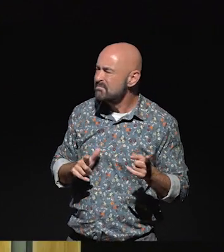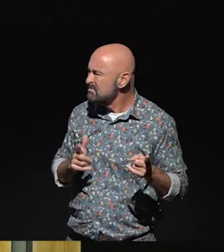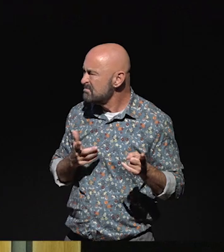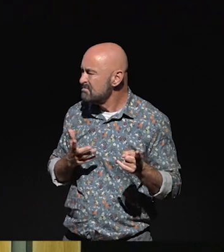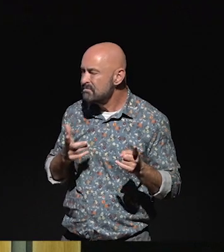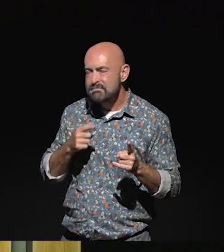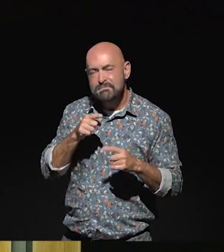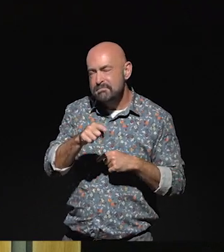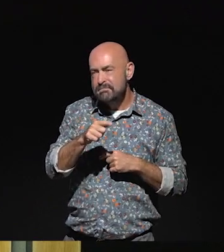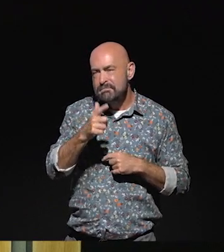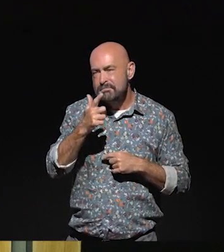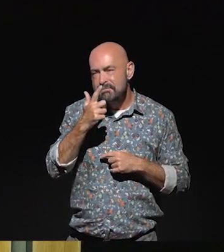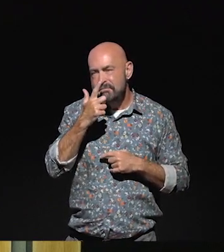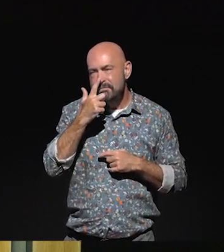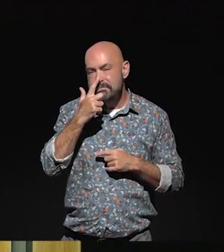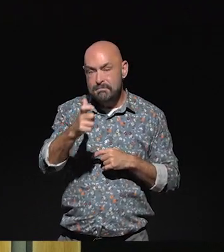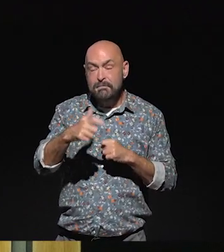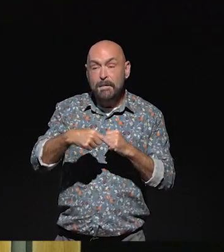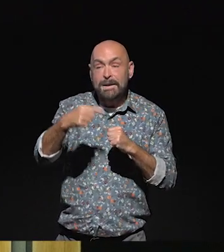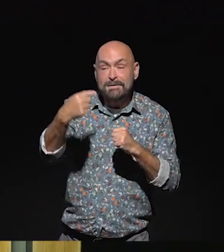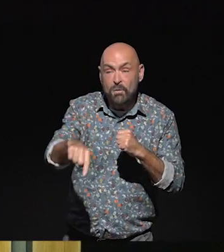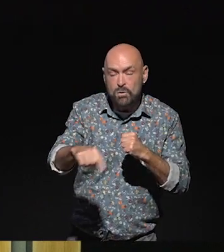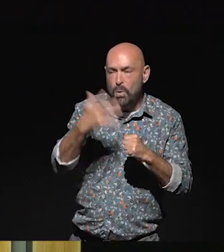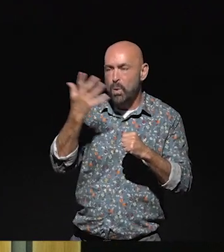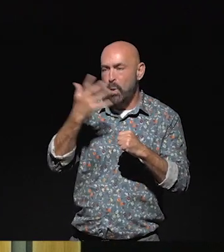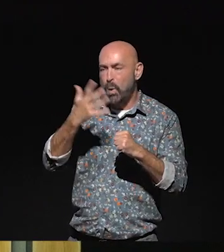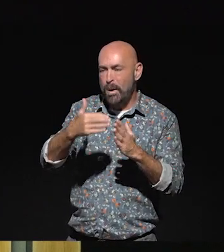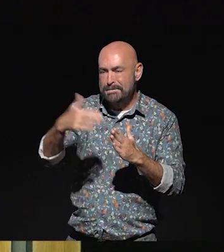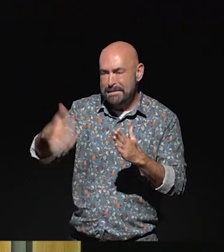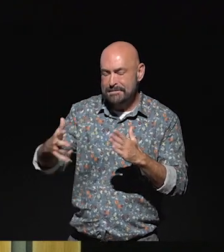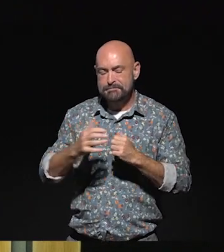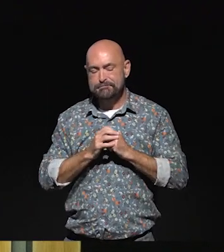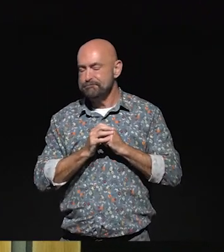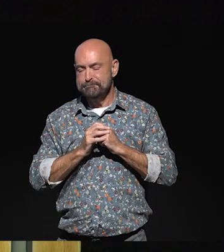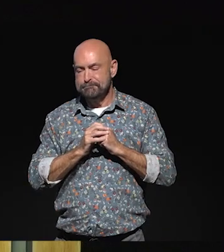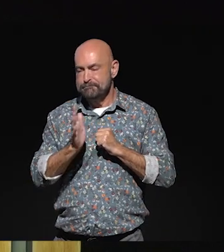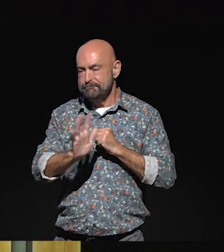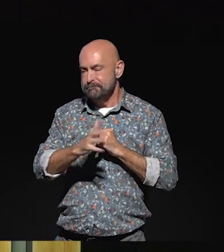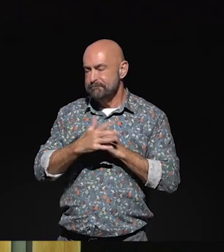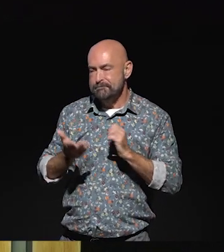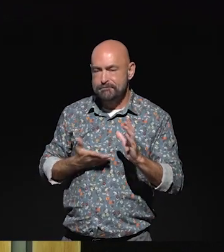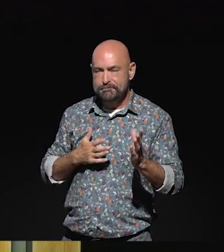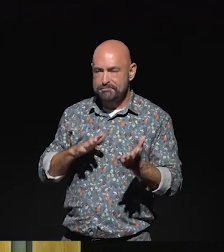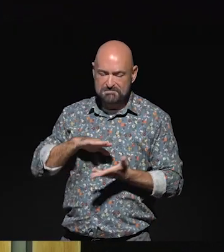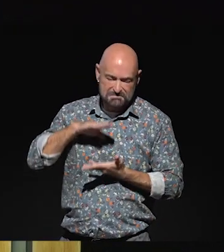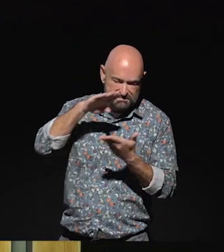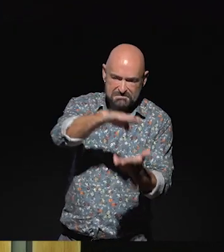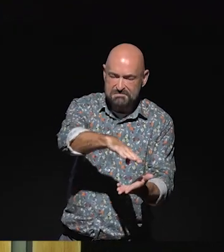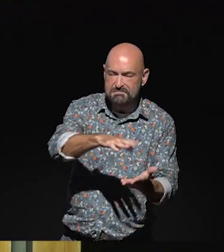he finding out how expensive divorce was going to be. So he provided very well for her.